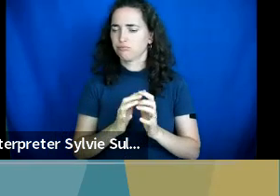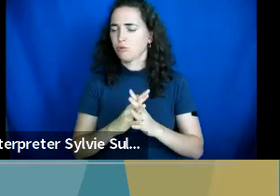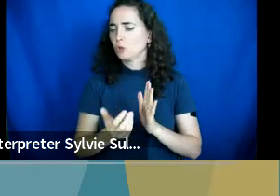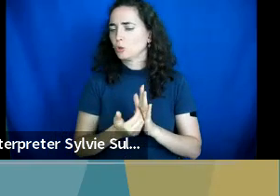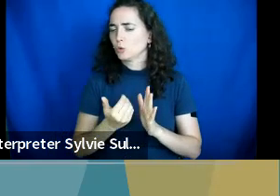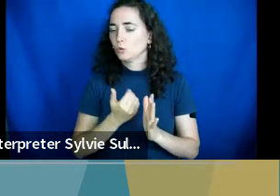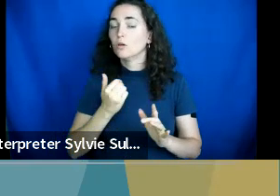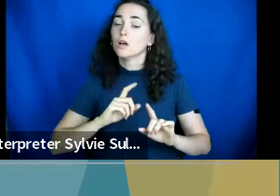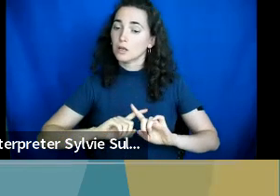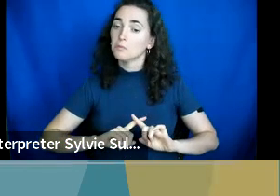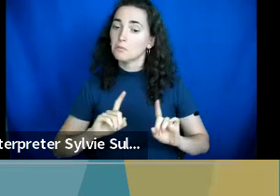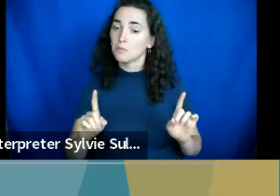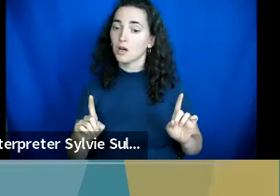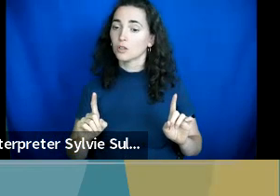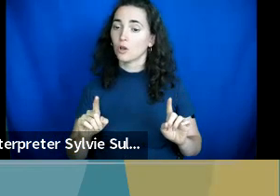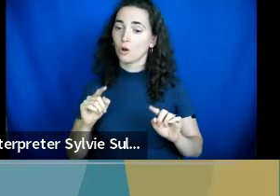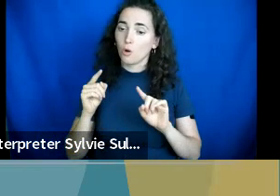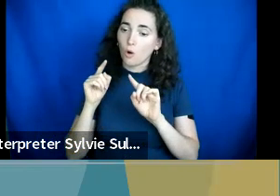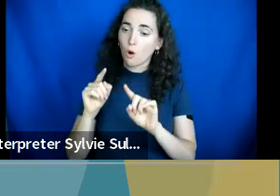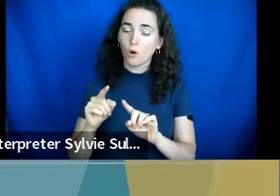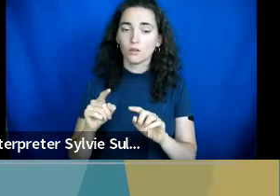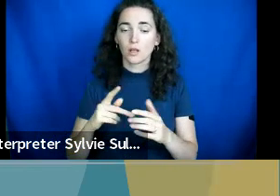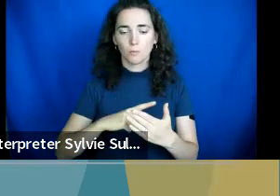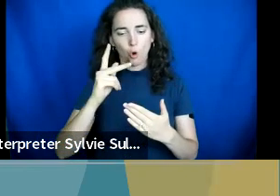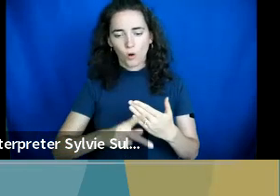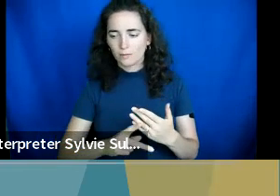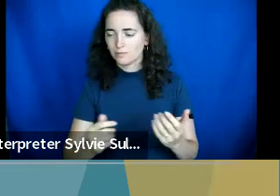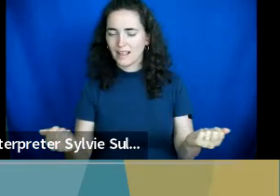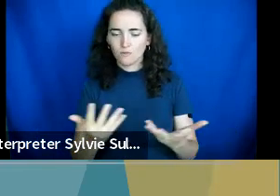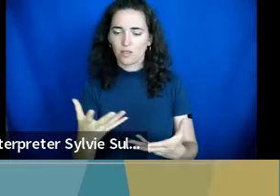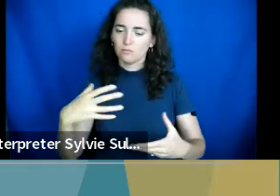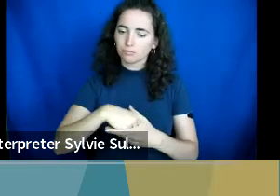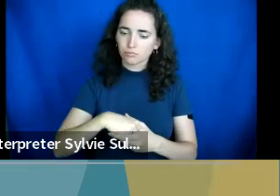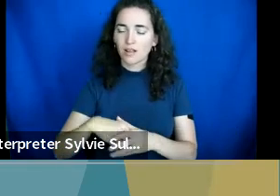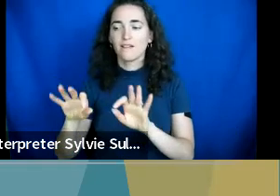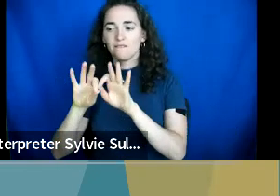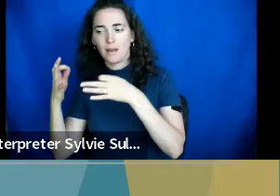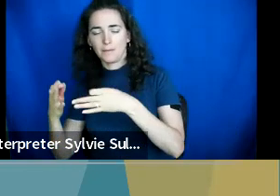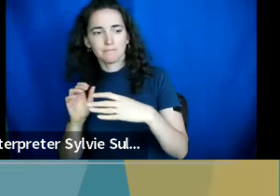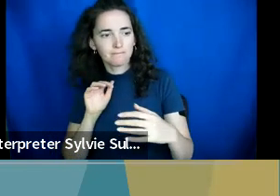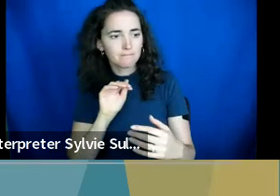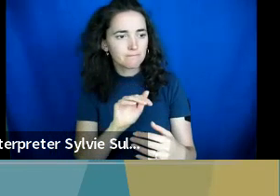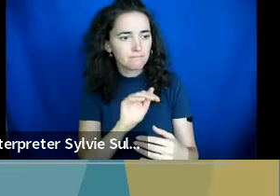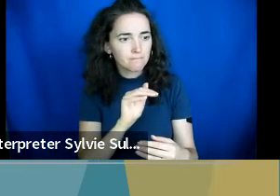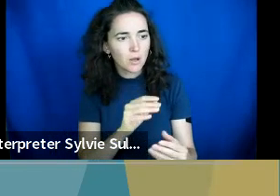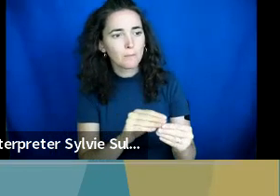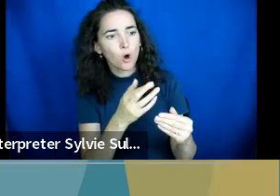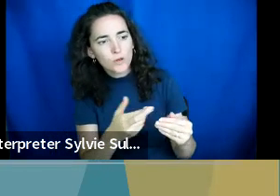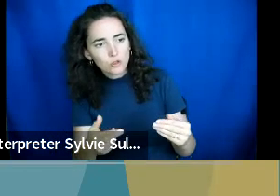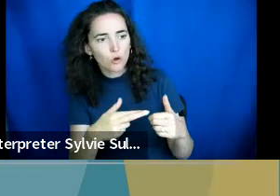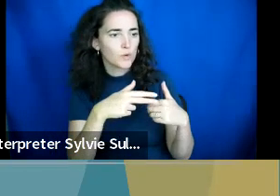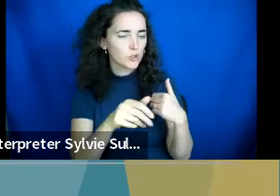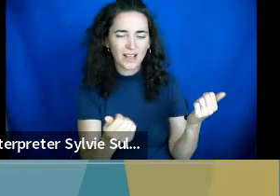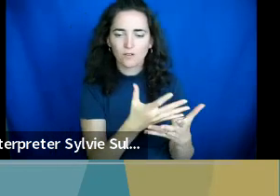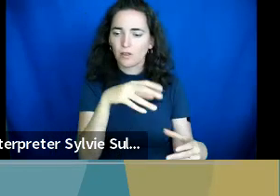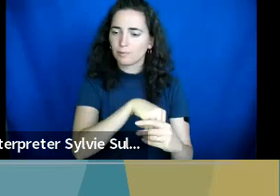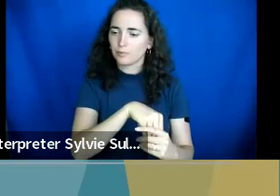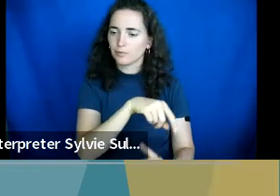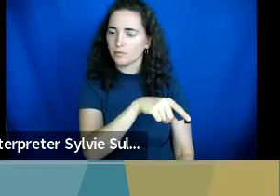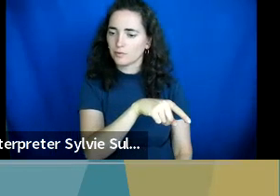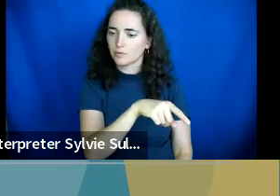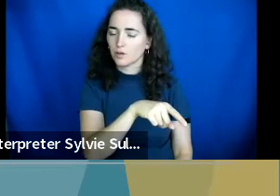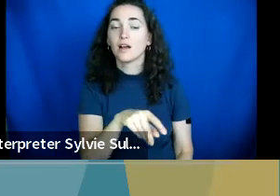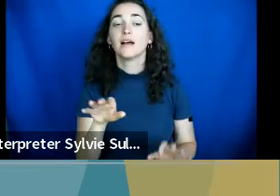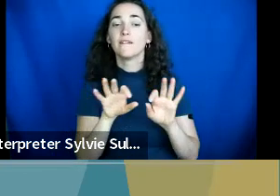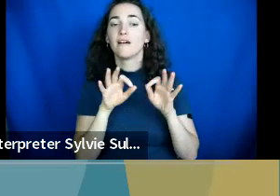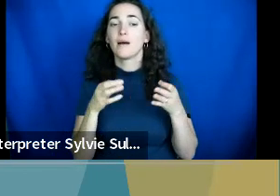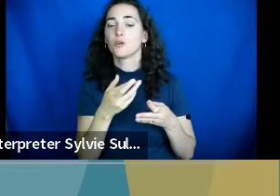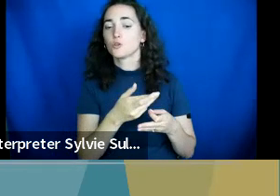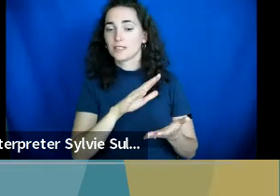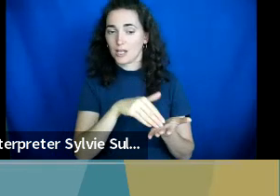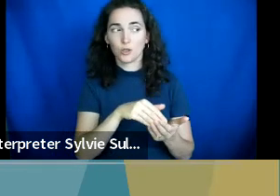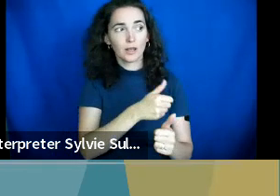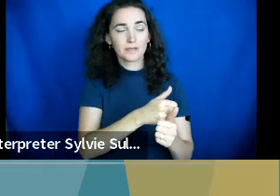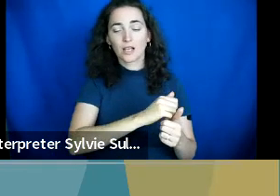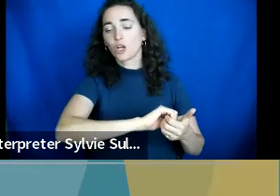However, it is. the hope is it's a very comprehensive place that families can come forward referrals to additional resources as they need, and the family resource center is collaborating with the Louisiana birth